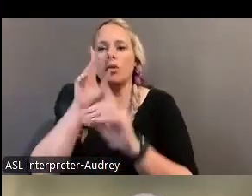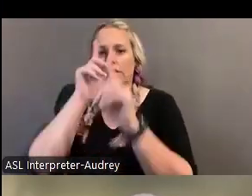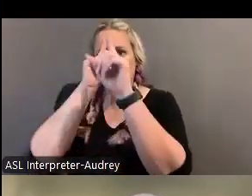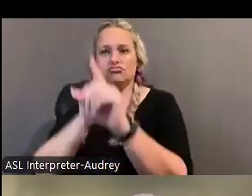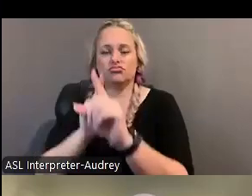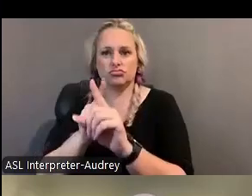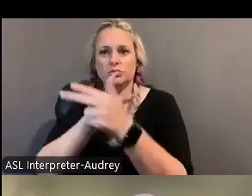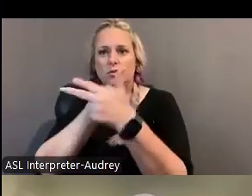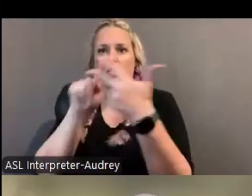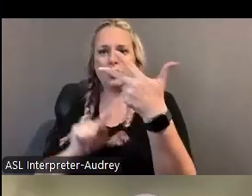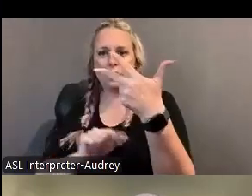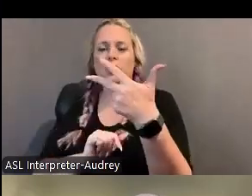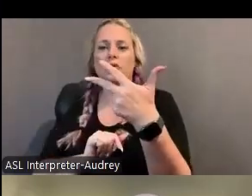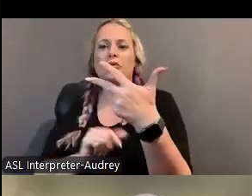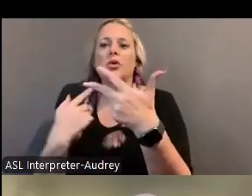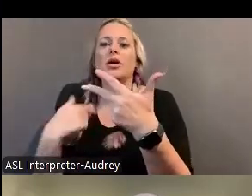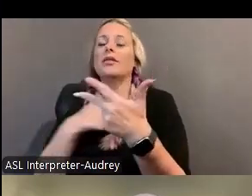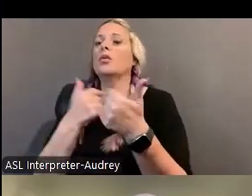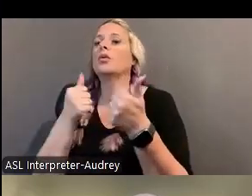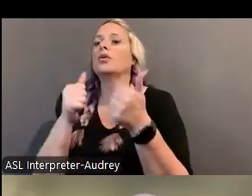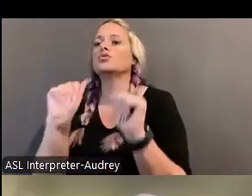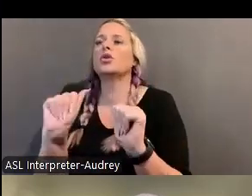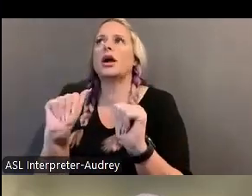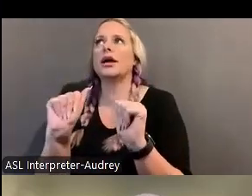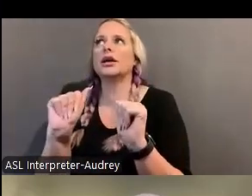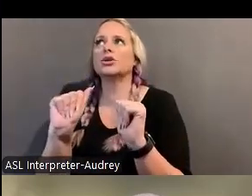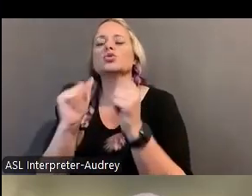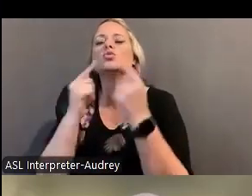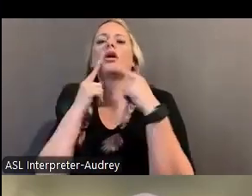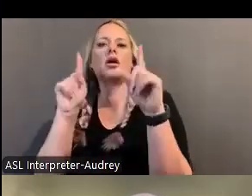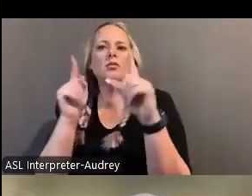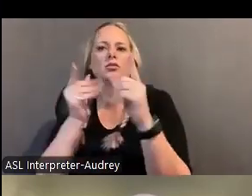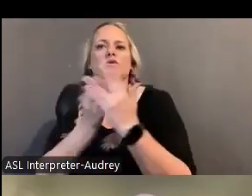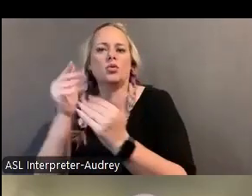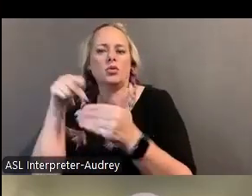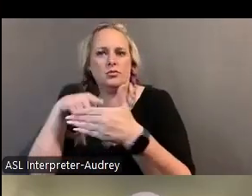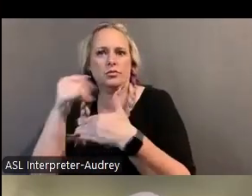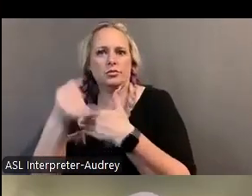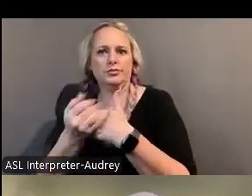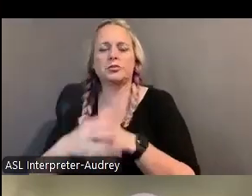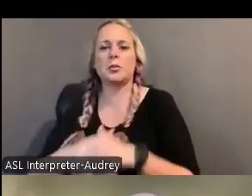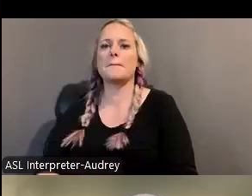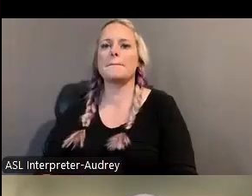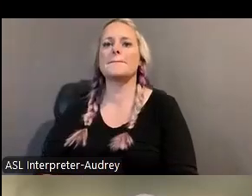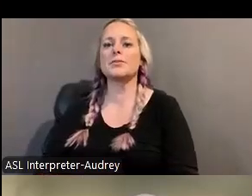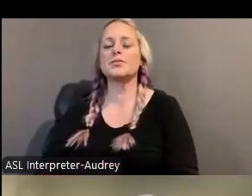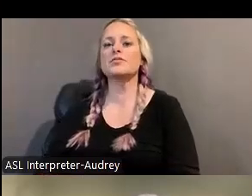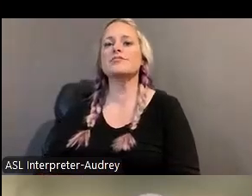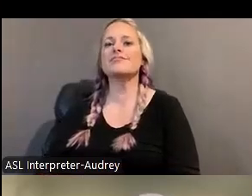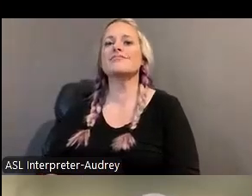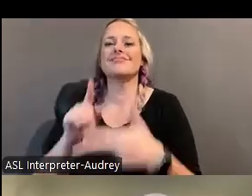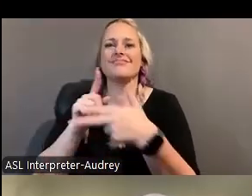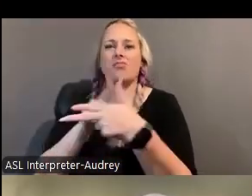that we were trying to accomplish through this project. Next slide. The first one is we wanted